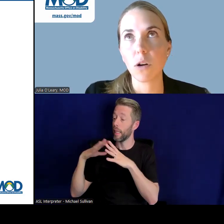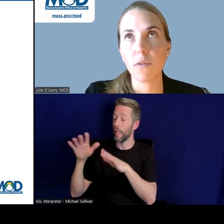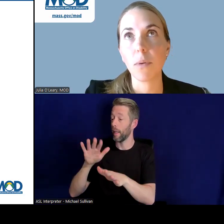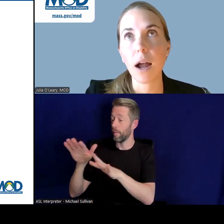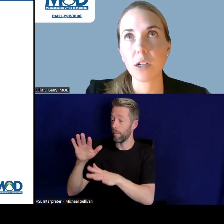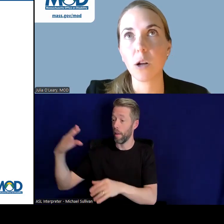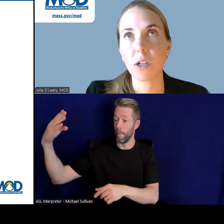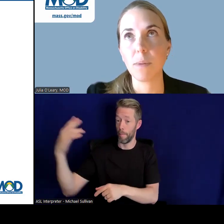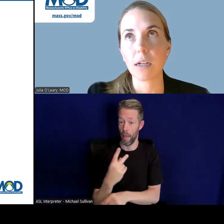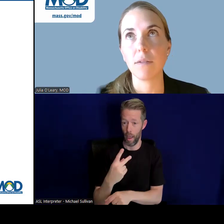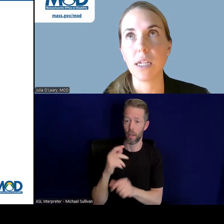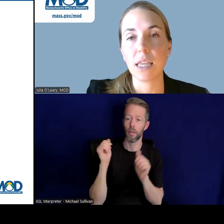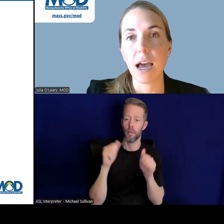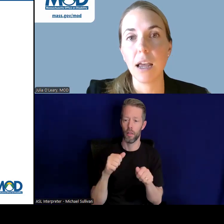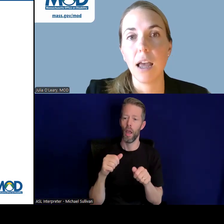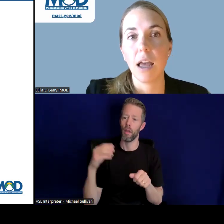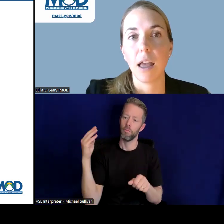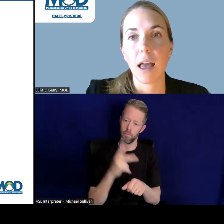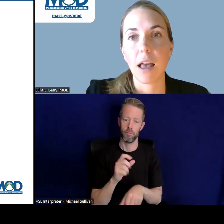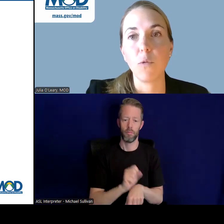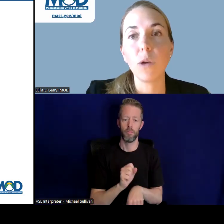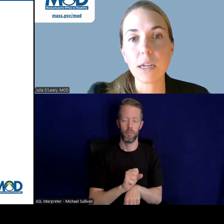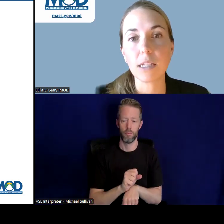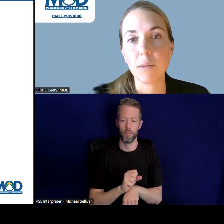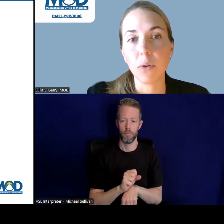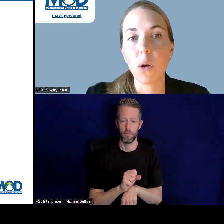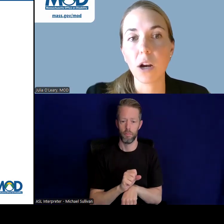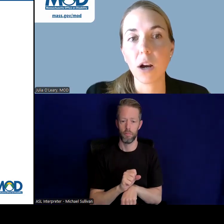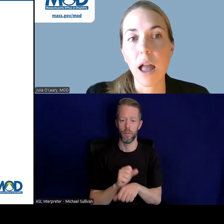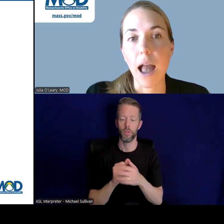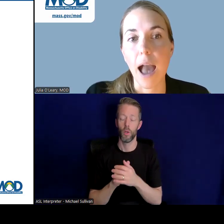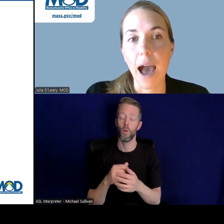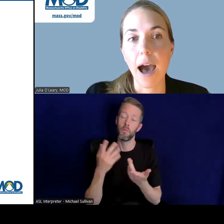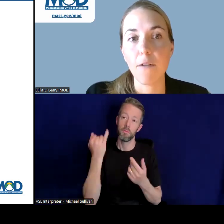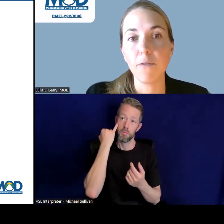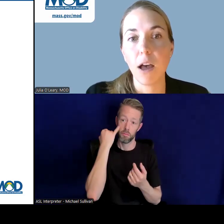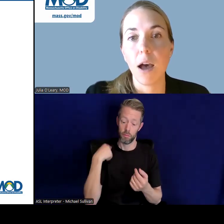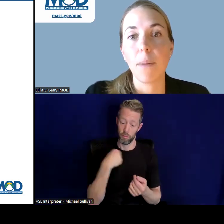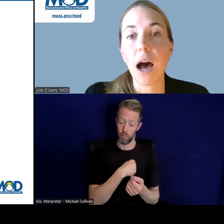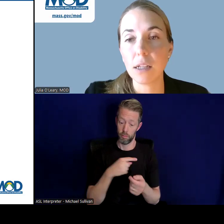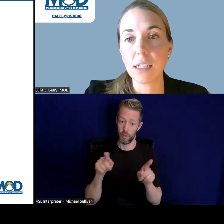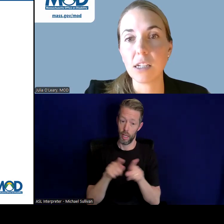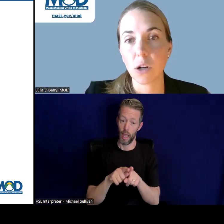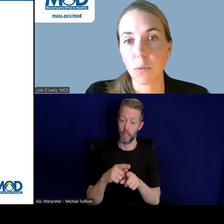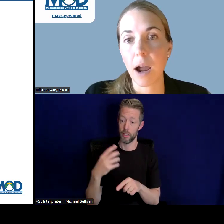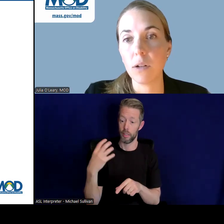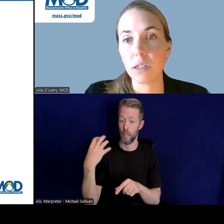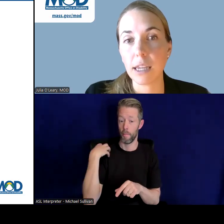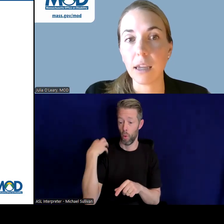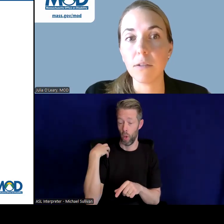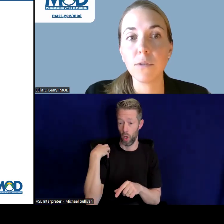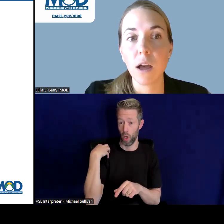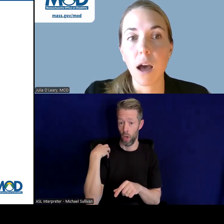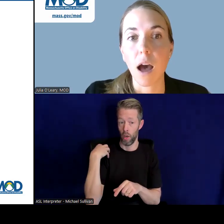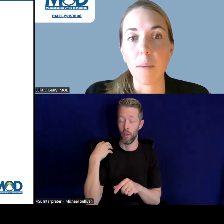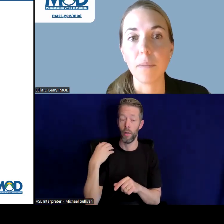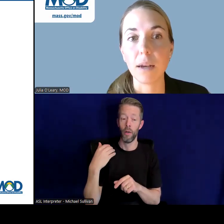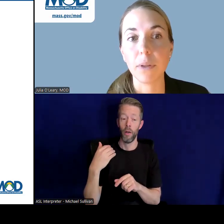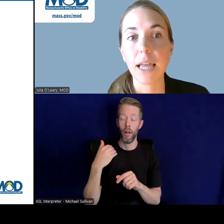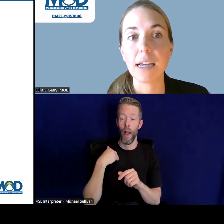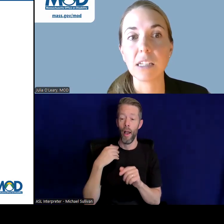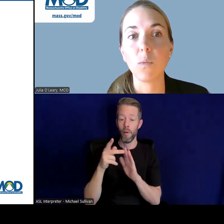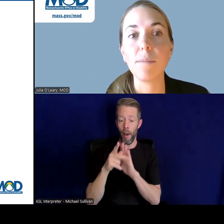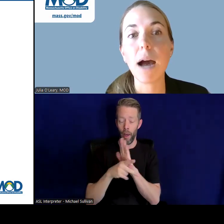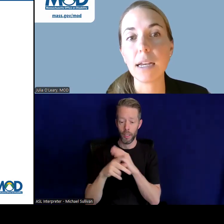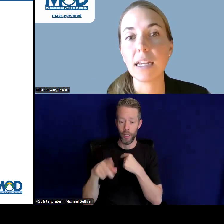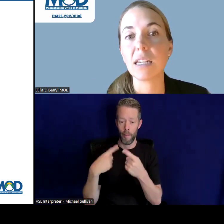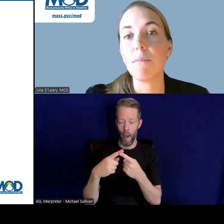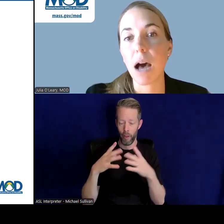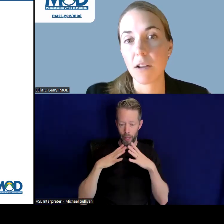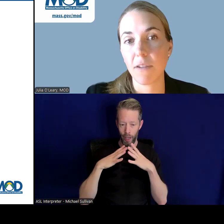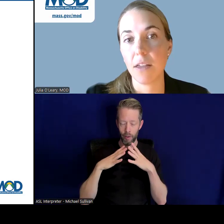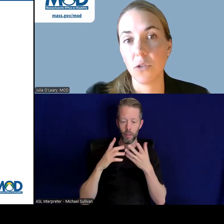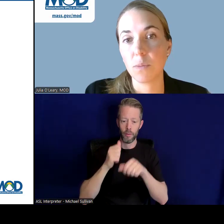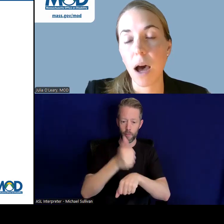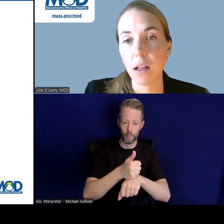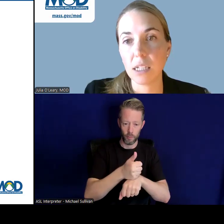And so what that means from sort of a practical perspective is if we, as the employer have policies around leave in place, we might